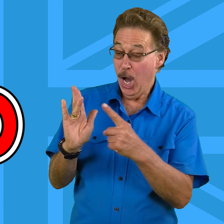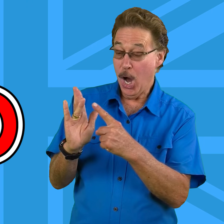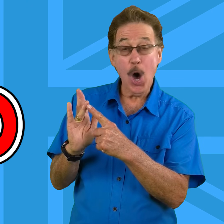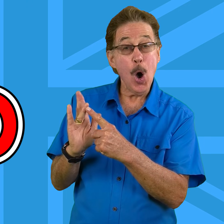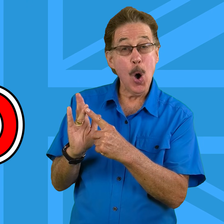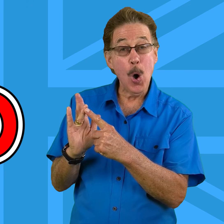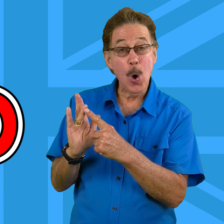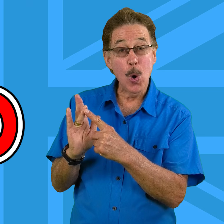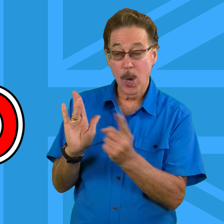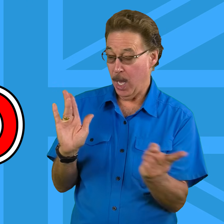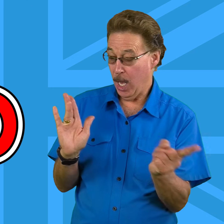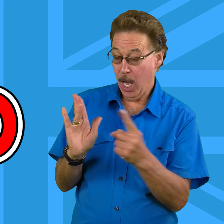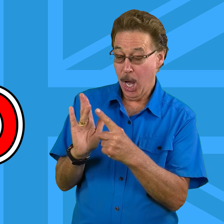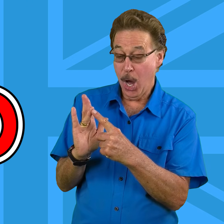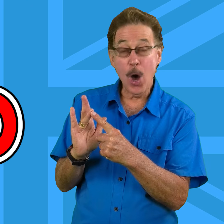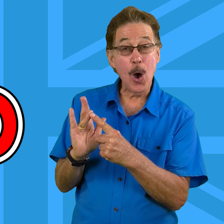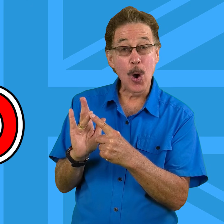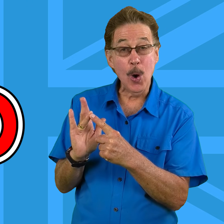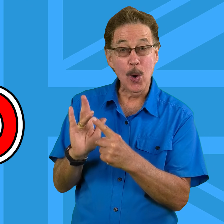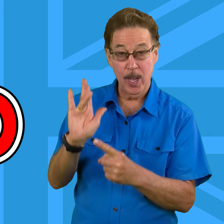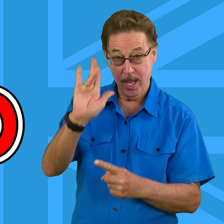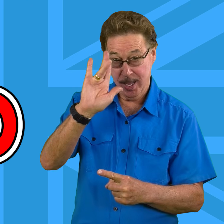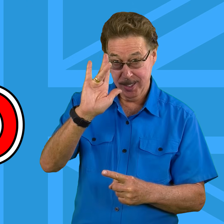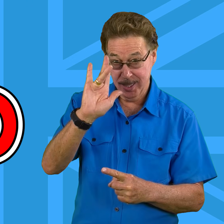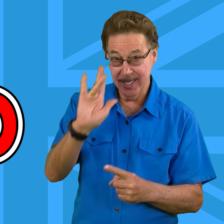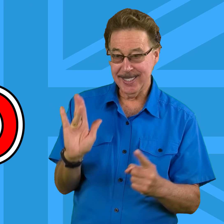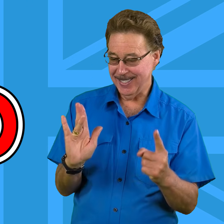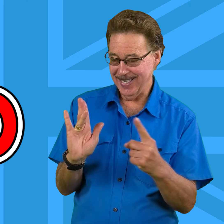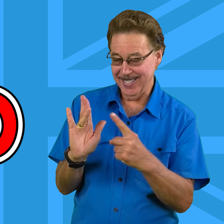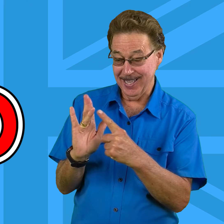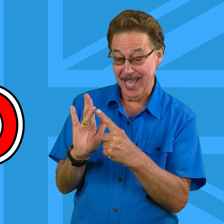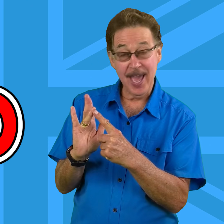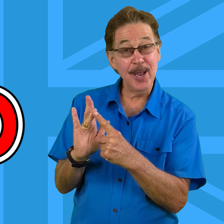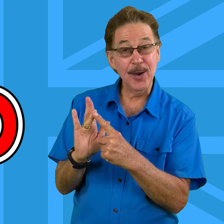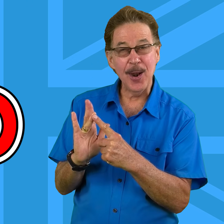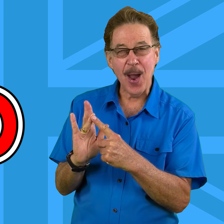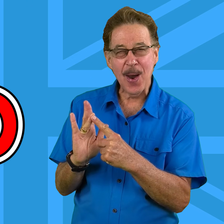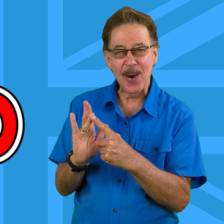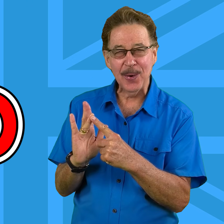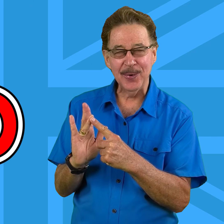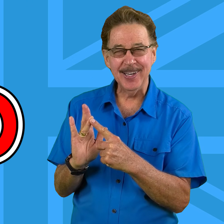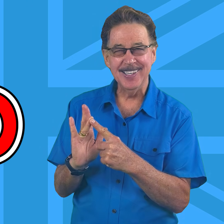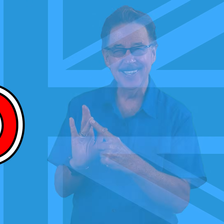O, o, this is the letter o